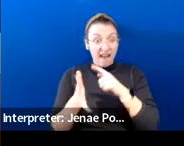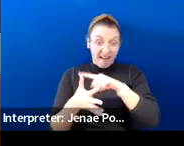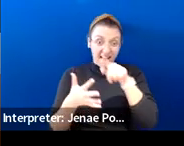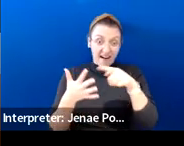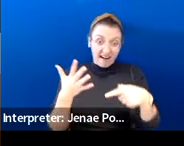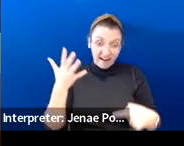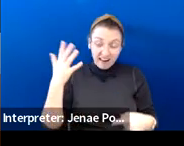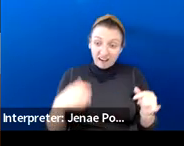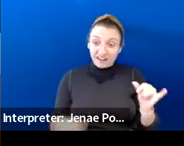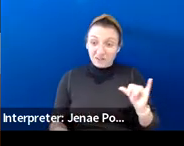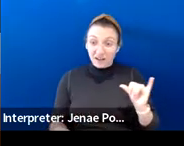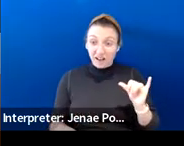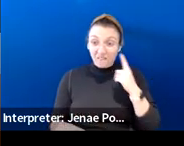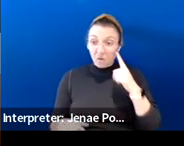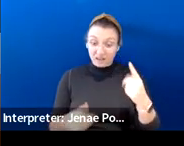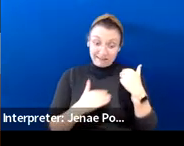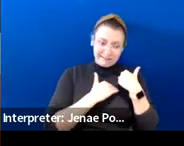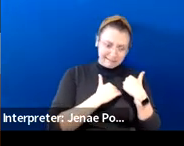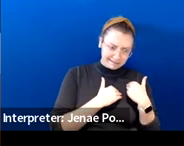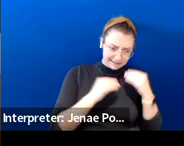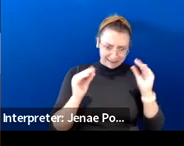a teacher can be very depressing and pretty exciting